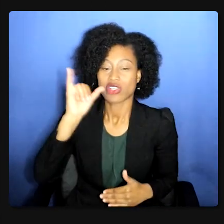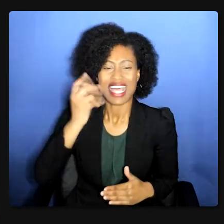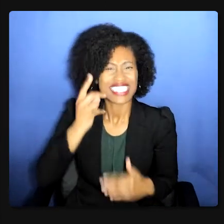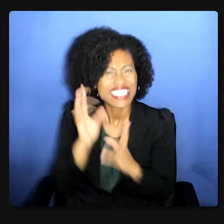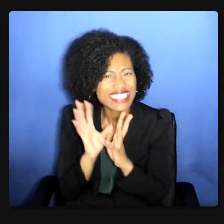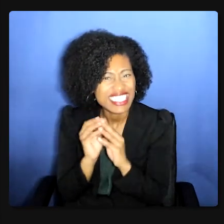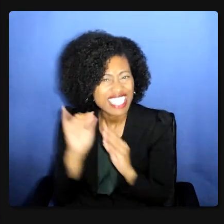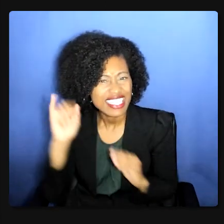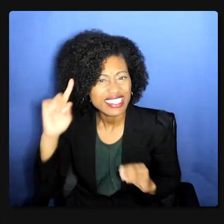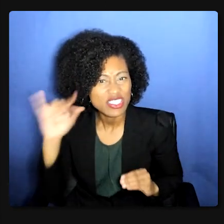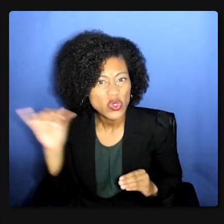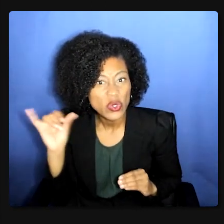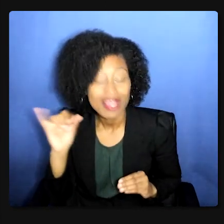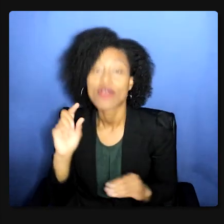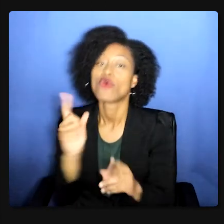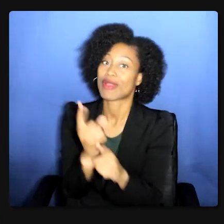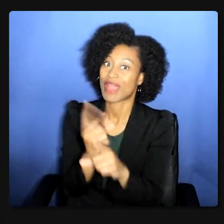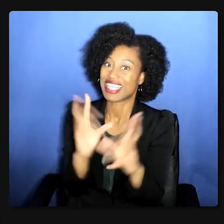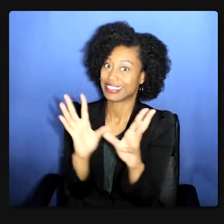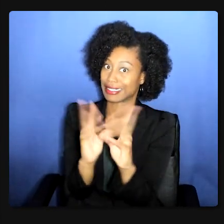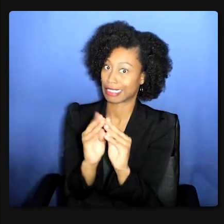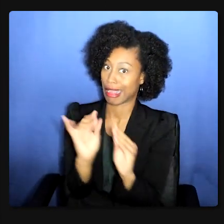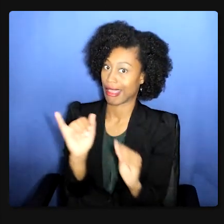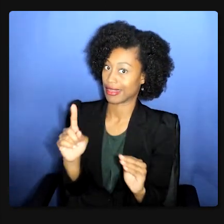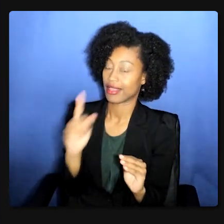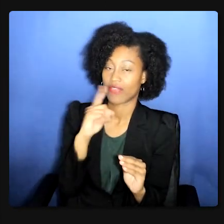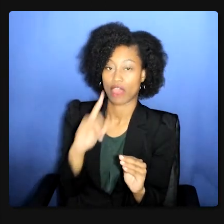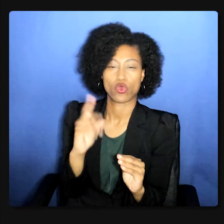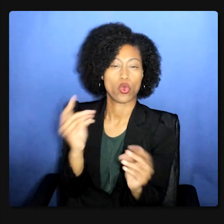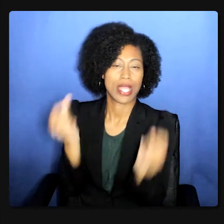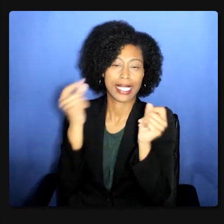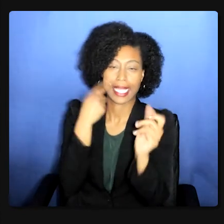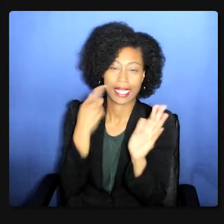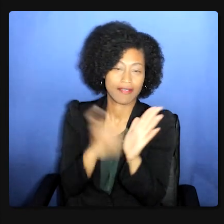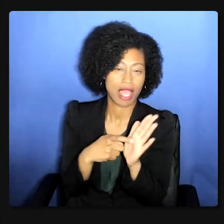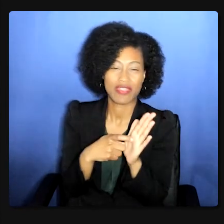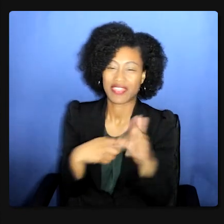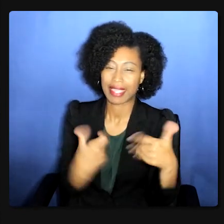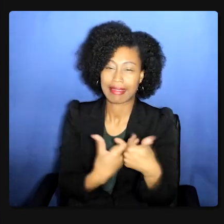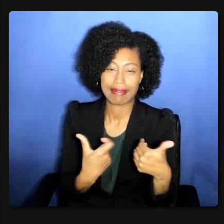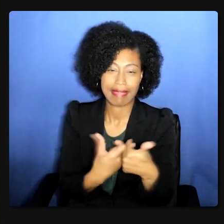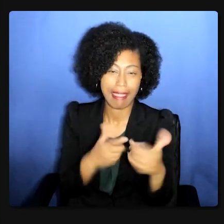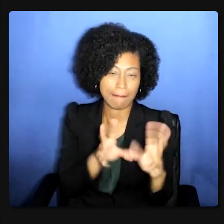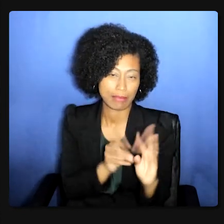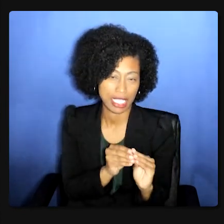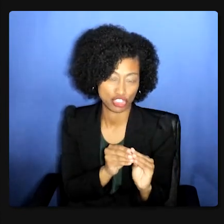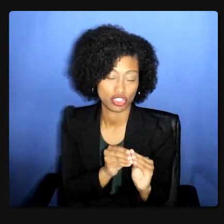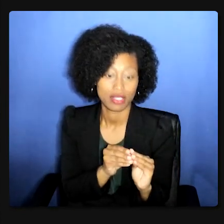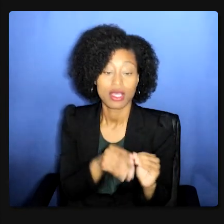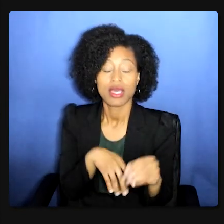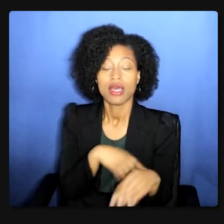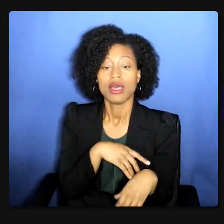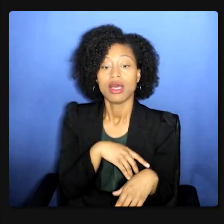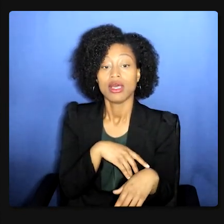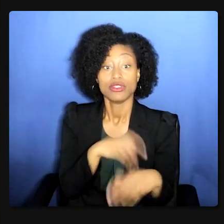and then also I see the session ID. [Dimitris] Session ID quickly identifies a game session, right.